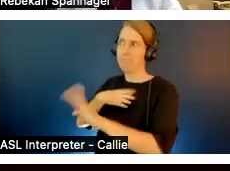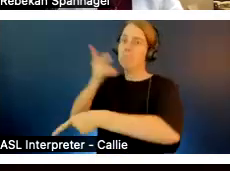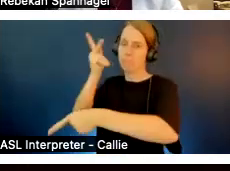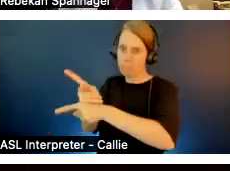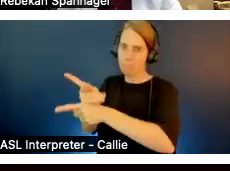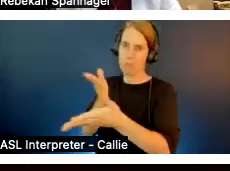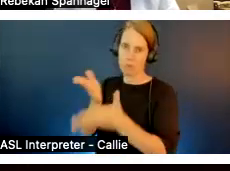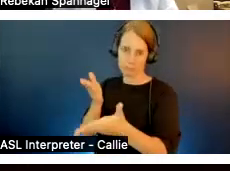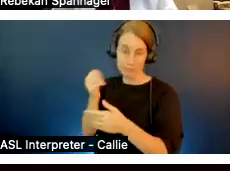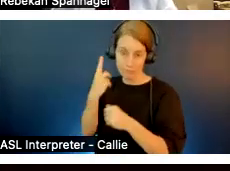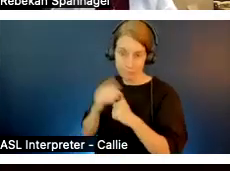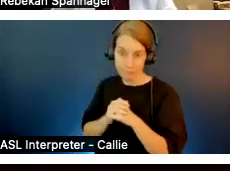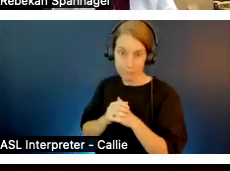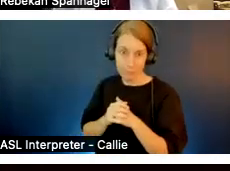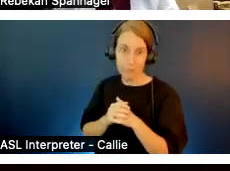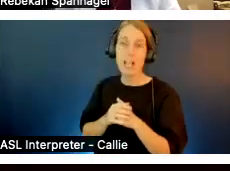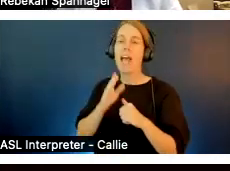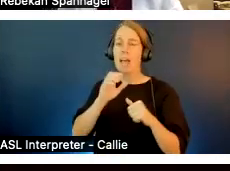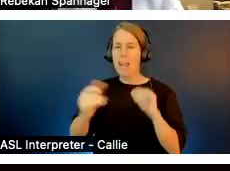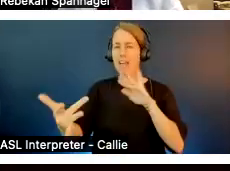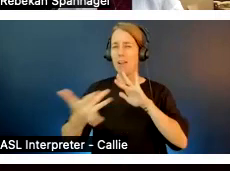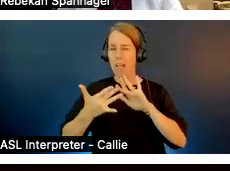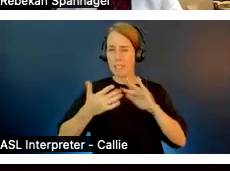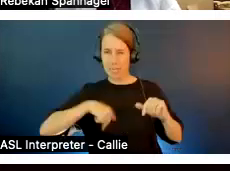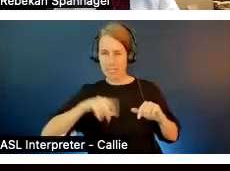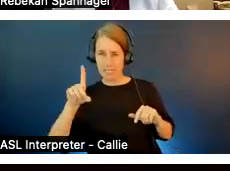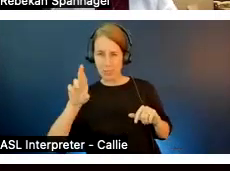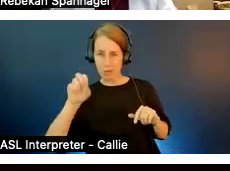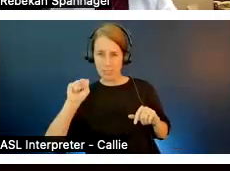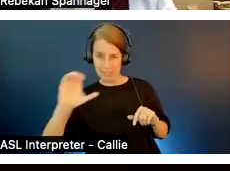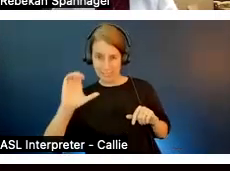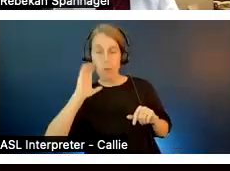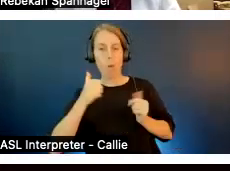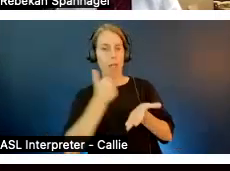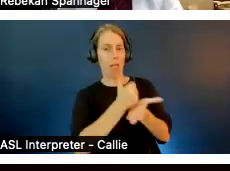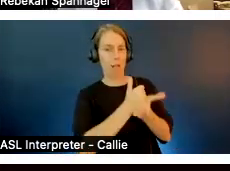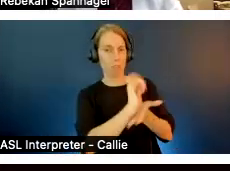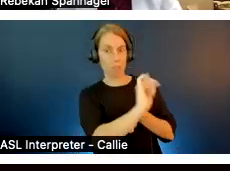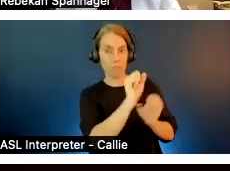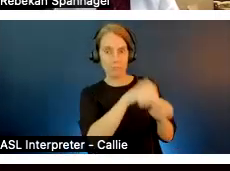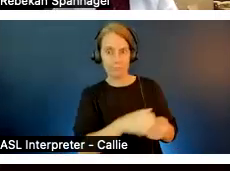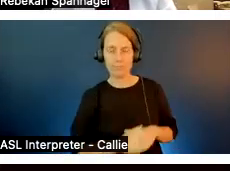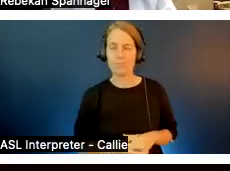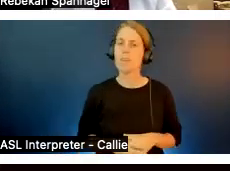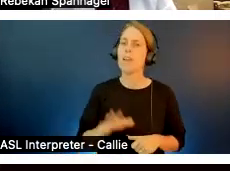to take next slide please before we move on sorry um rebekah how do they know first of all